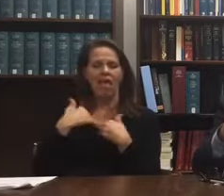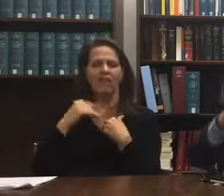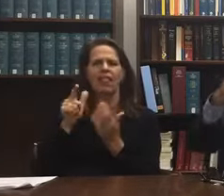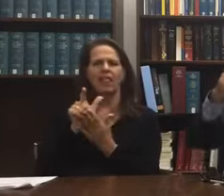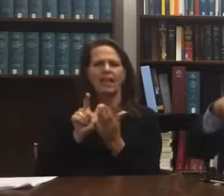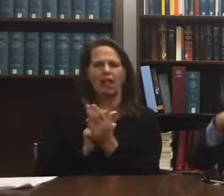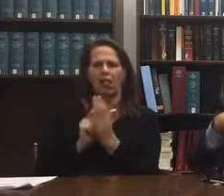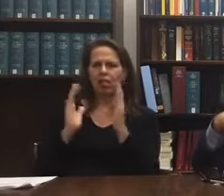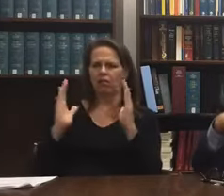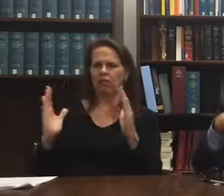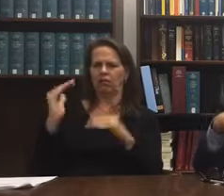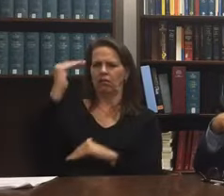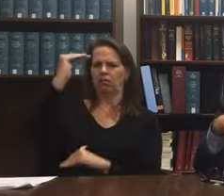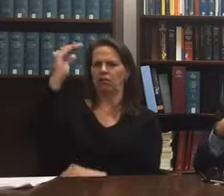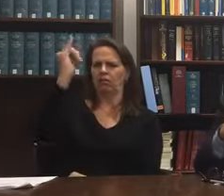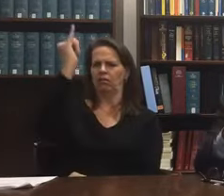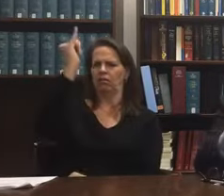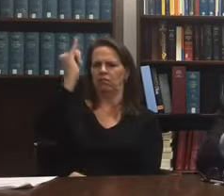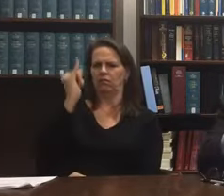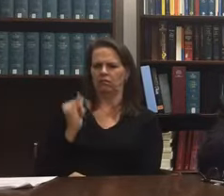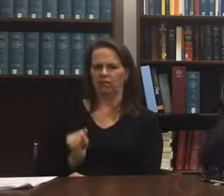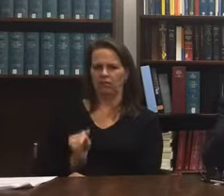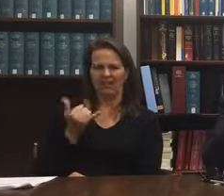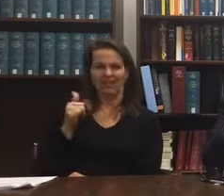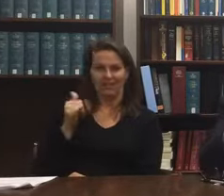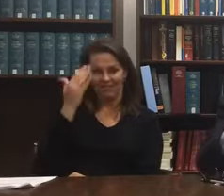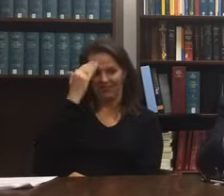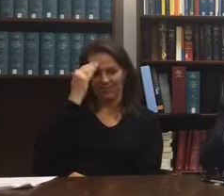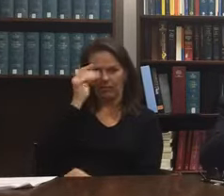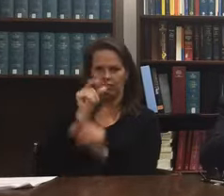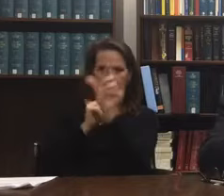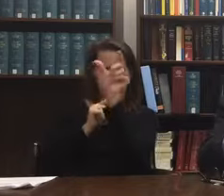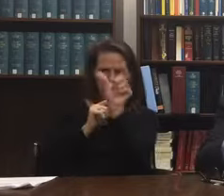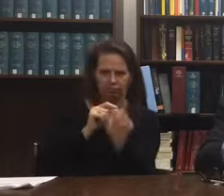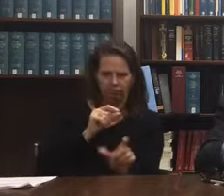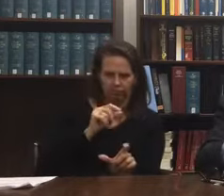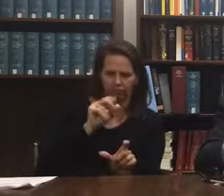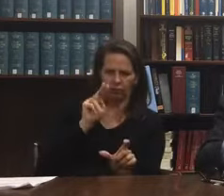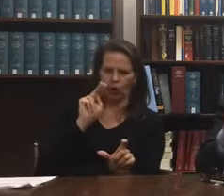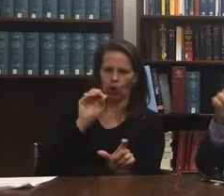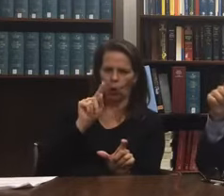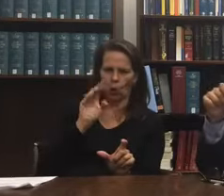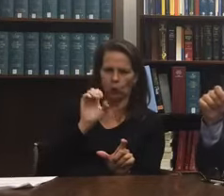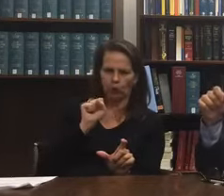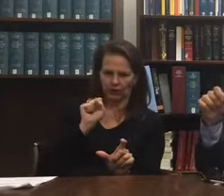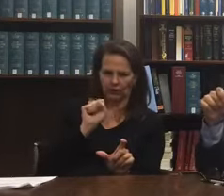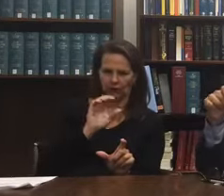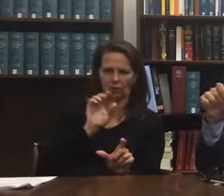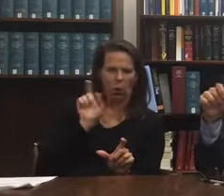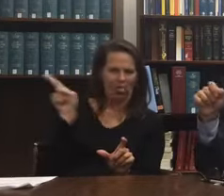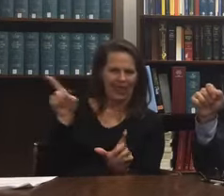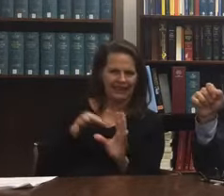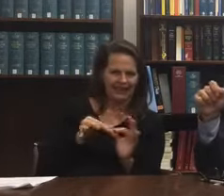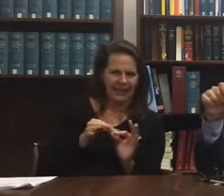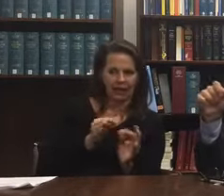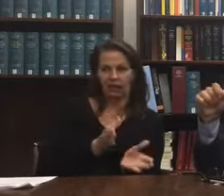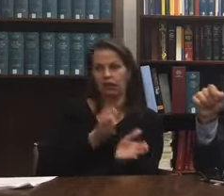draw a line down the side and I take notes on what they're saying on the left hand side and on the right hand side I write things that I might want to ask